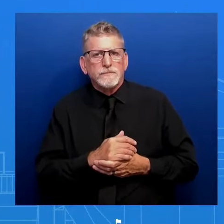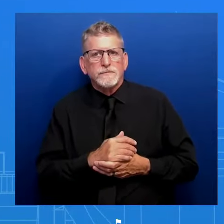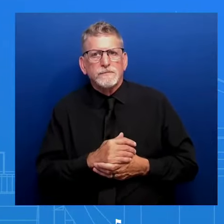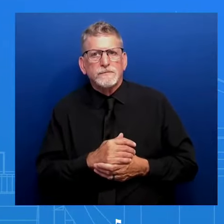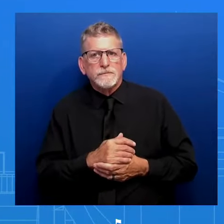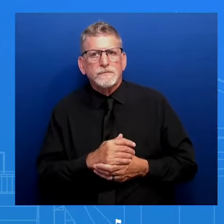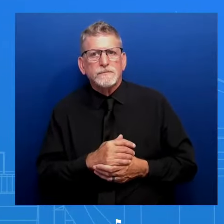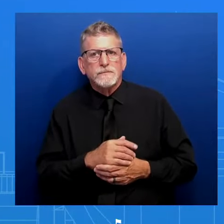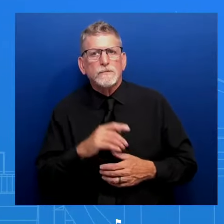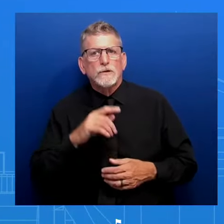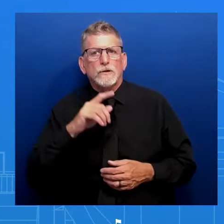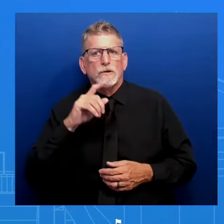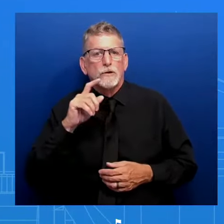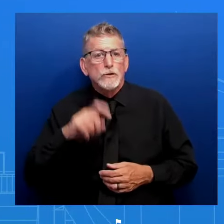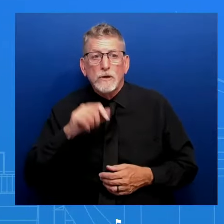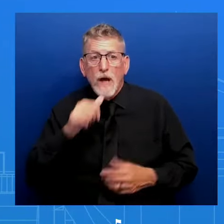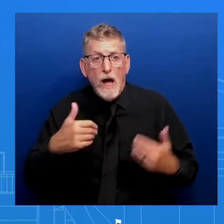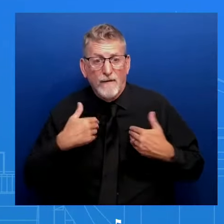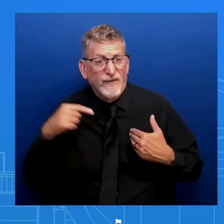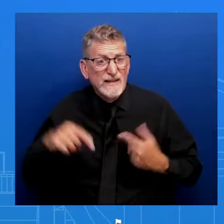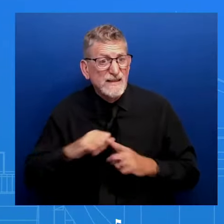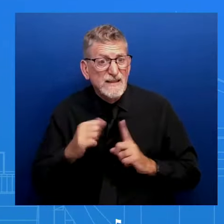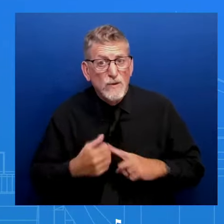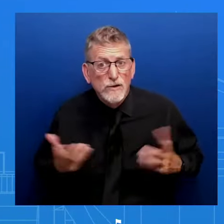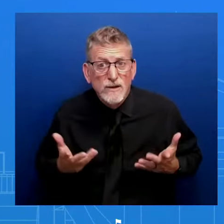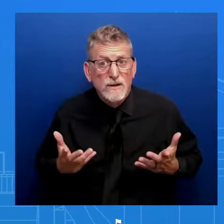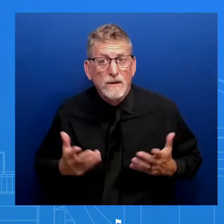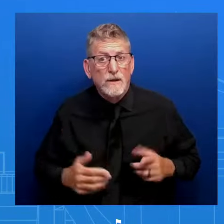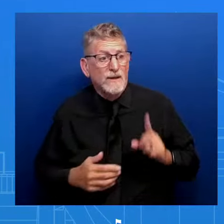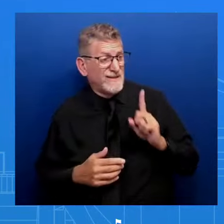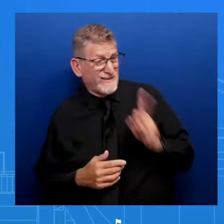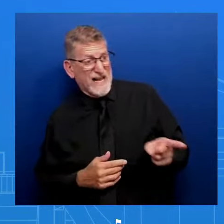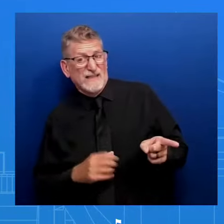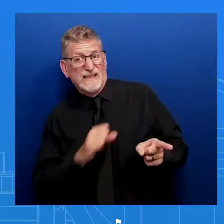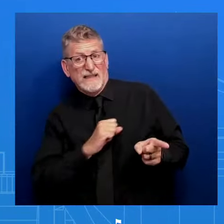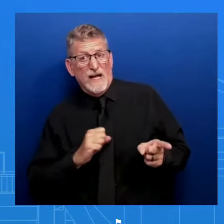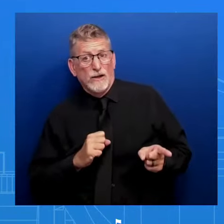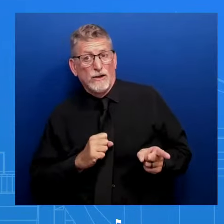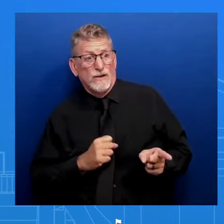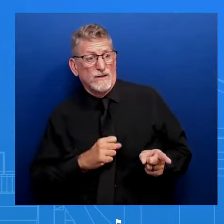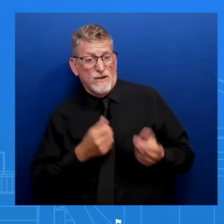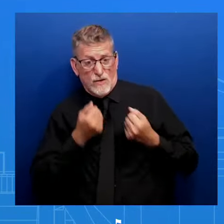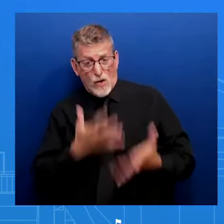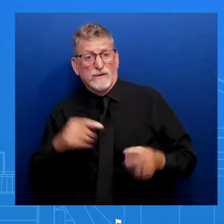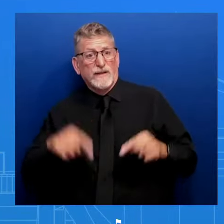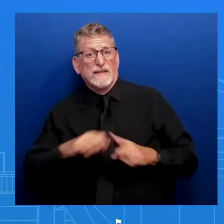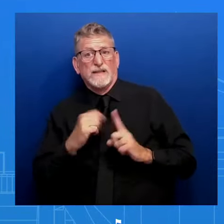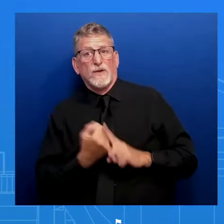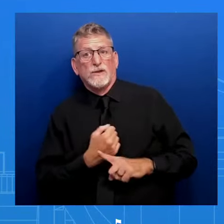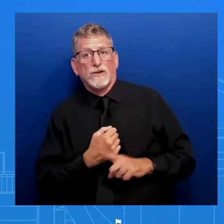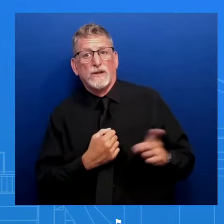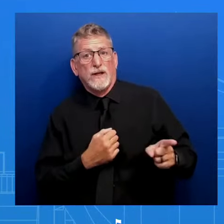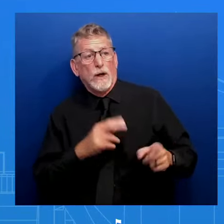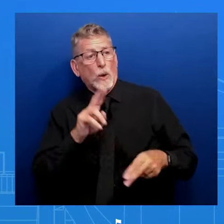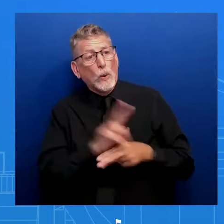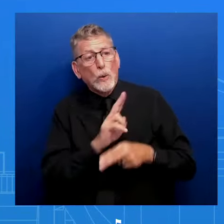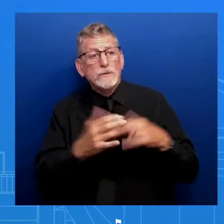our military in this situation, not be using political ploys or political stunts to put our military in this situation --